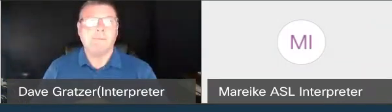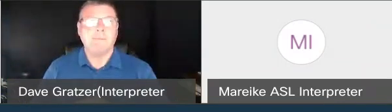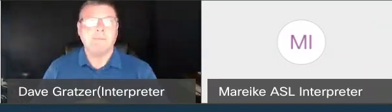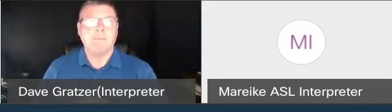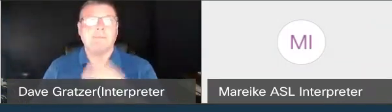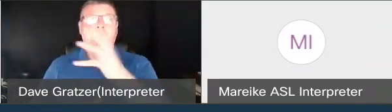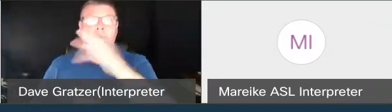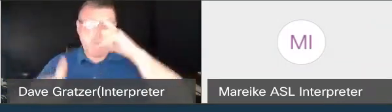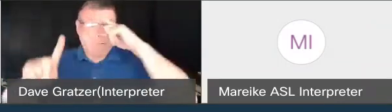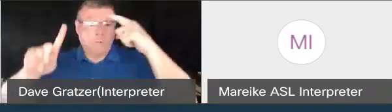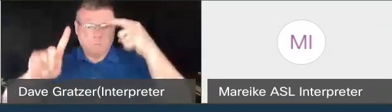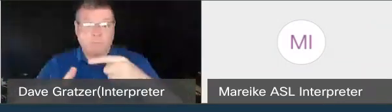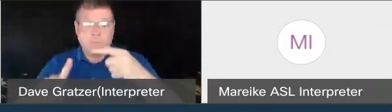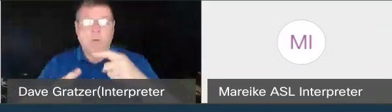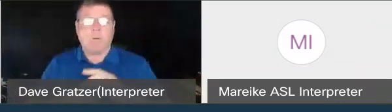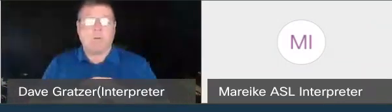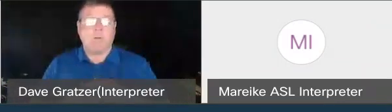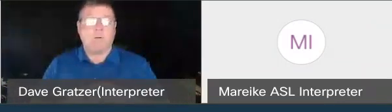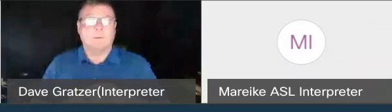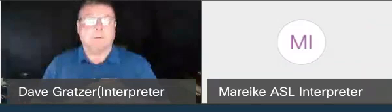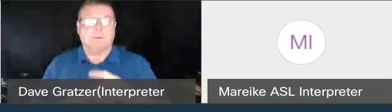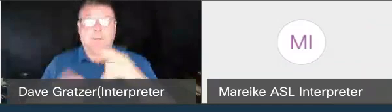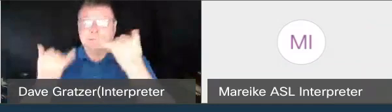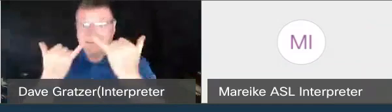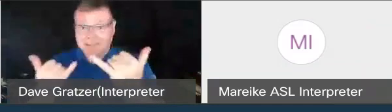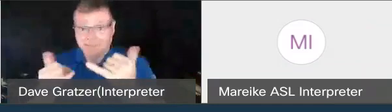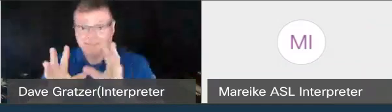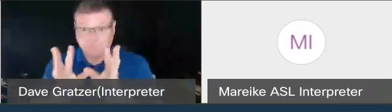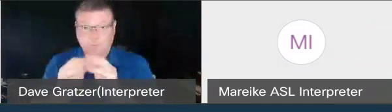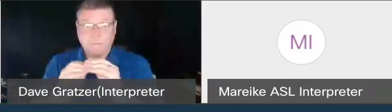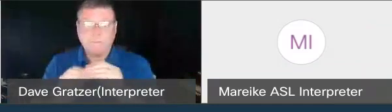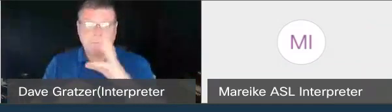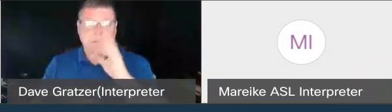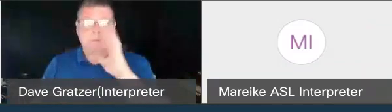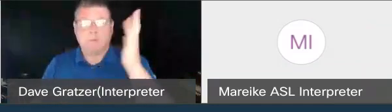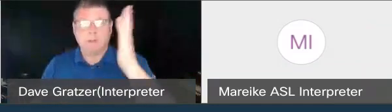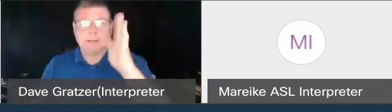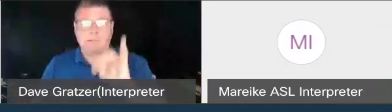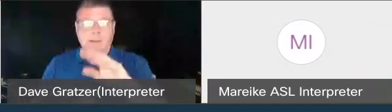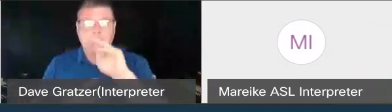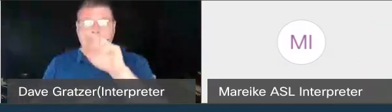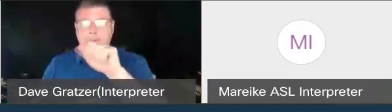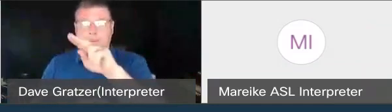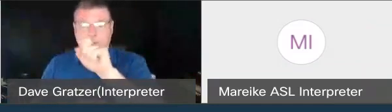the goal of our session-- this session, and it's gonna-- that'll be presented by Officers Mansur and Tanis,